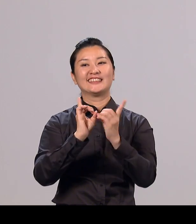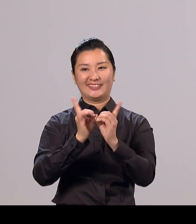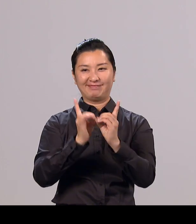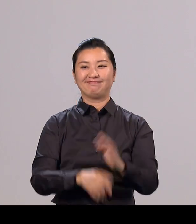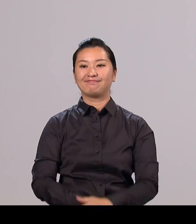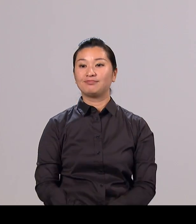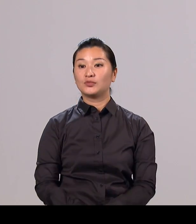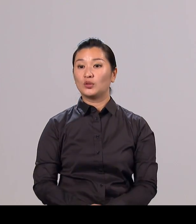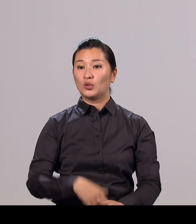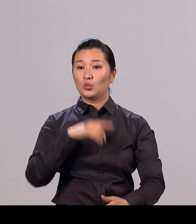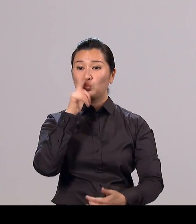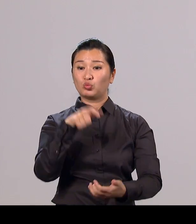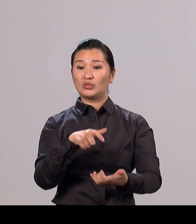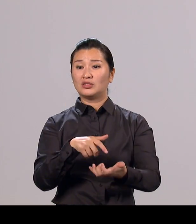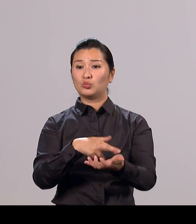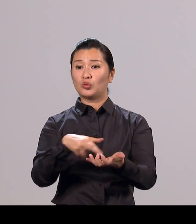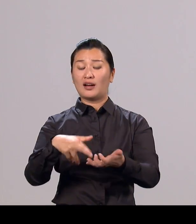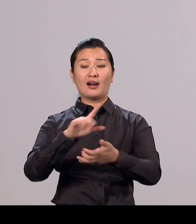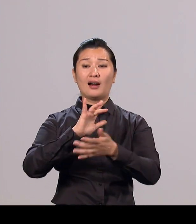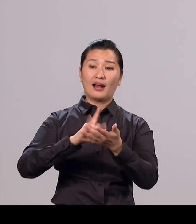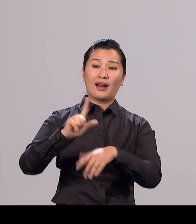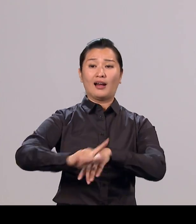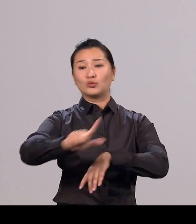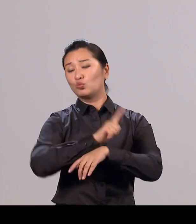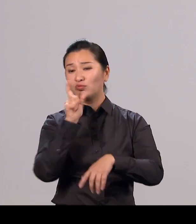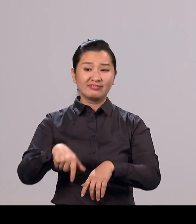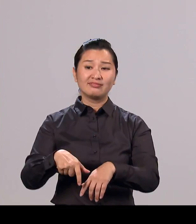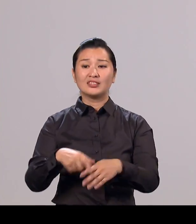it will save labour and we can do business with anyone from anywhere.